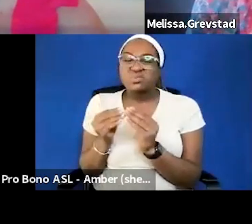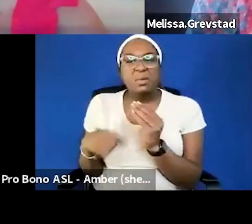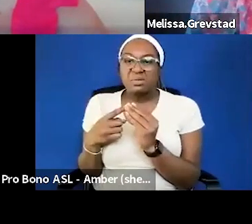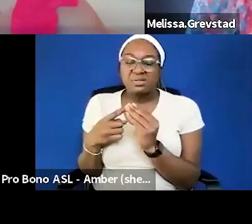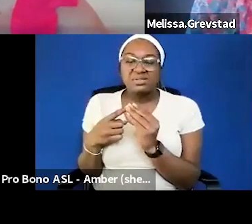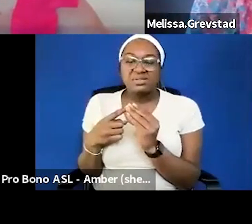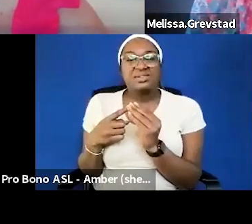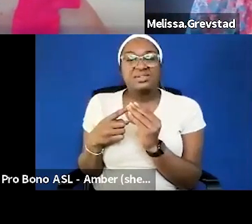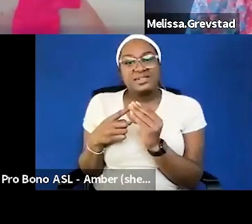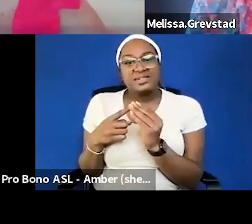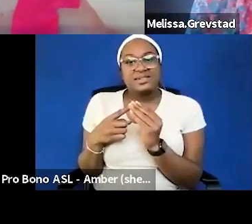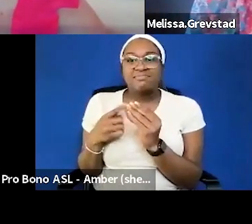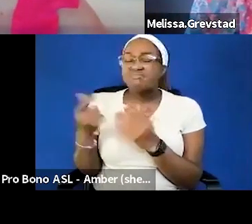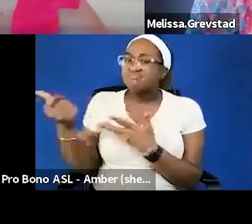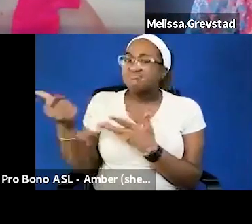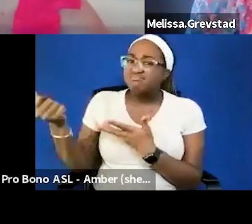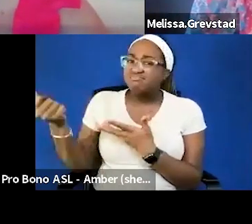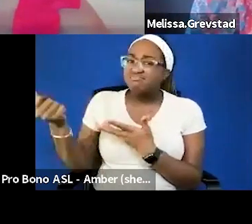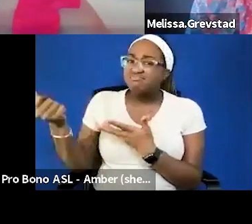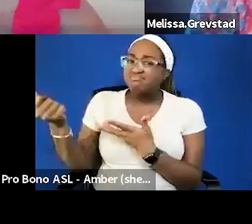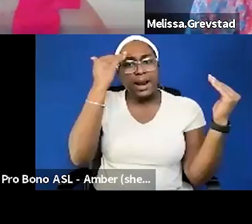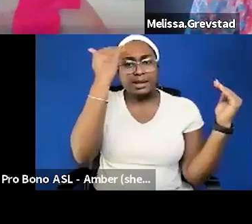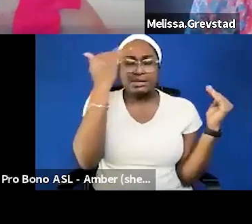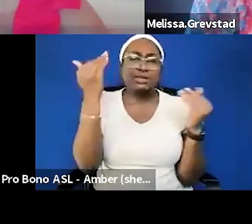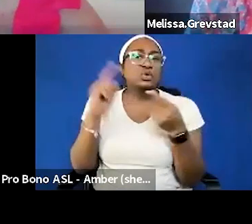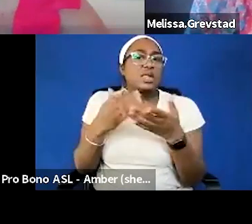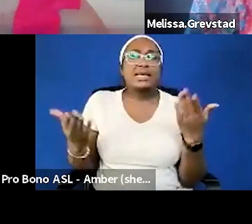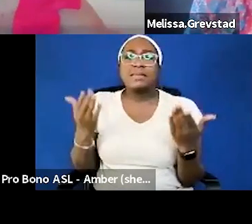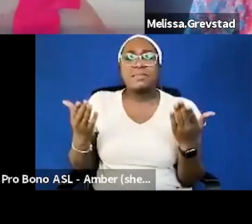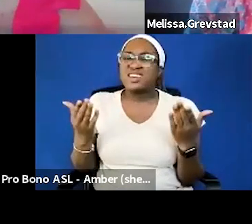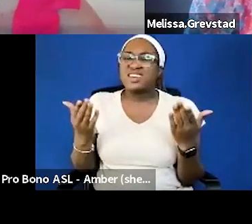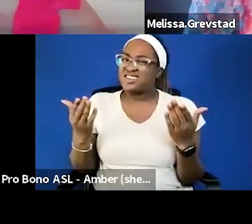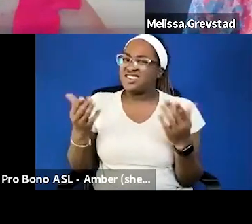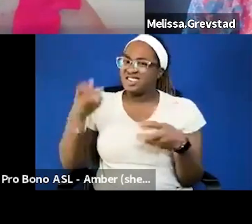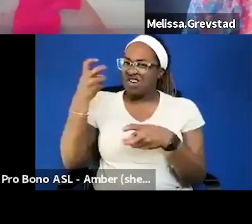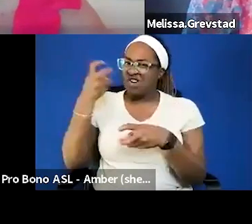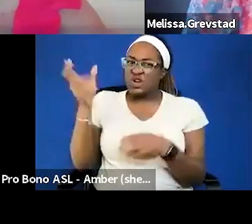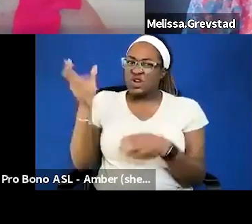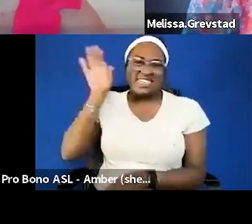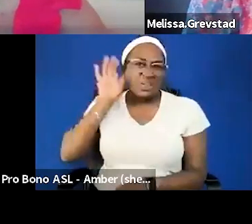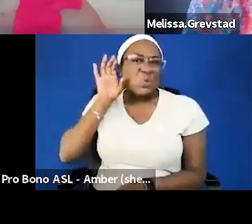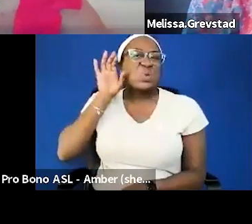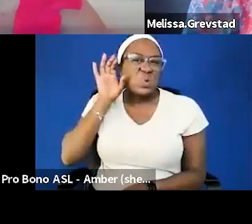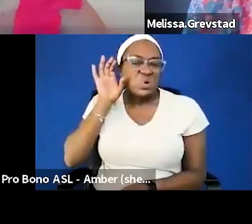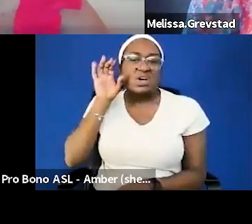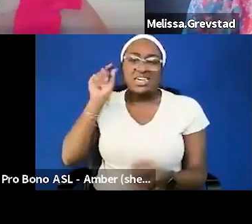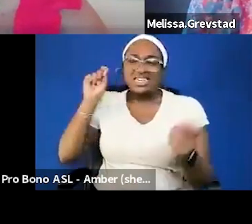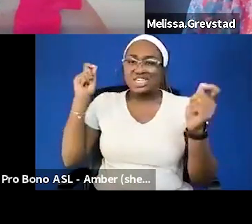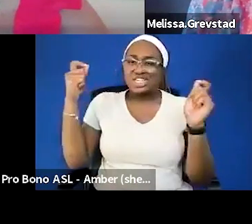bringing awareness to things that may be hard to hear and changing the narrative around fatness